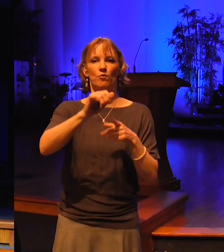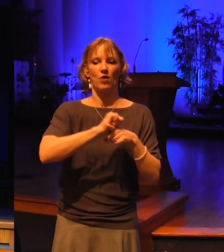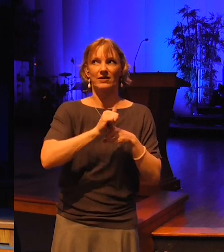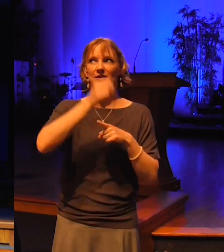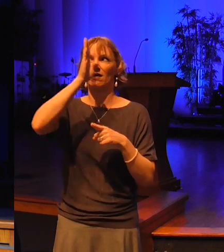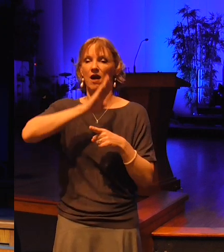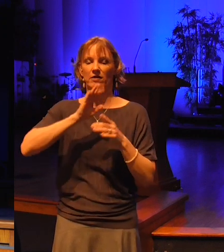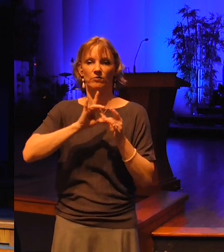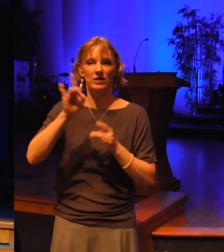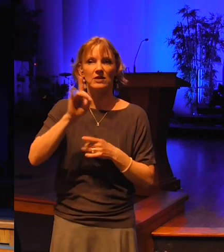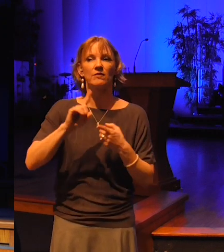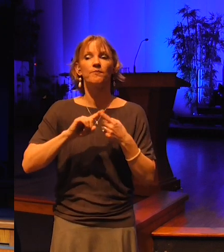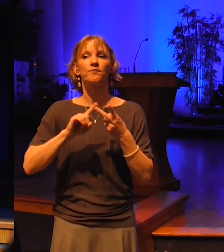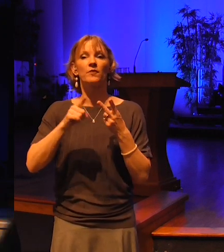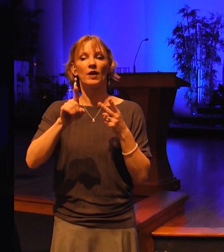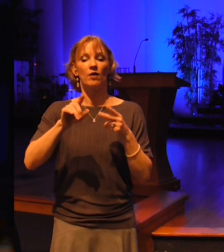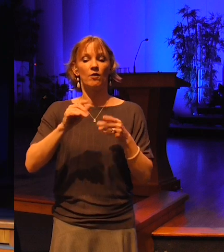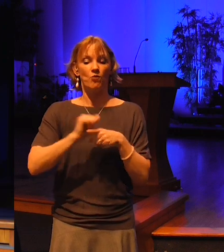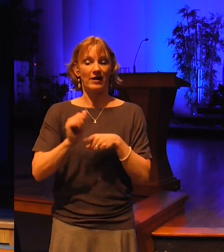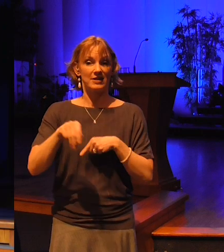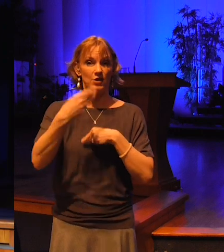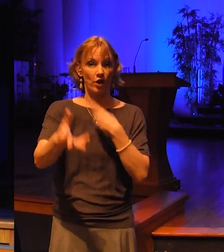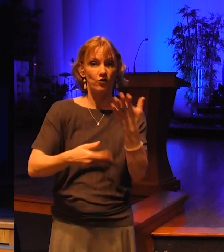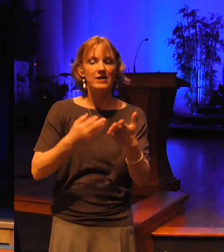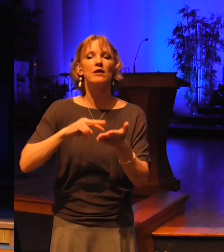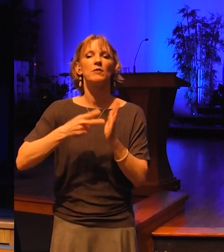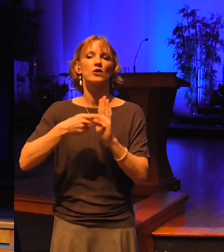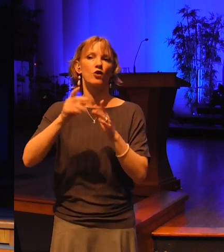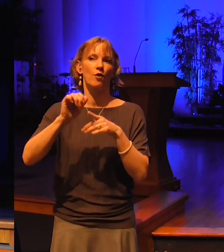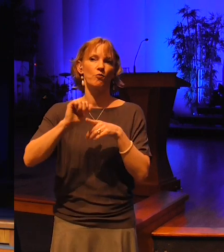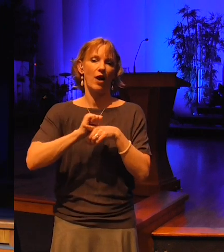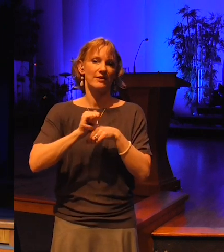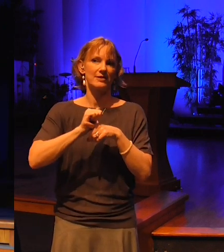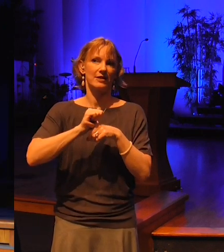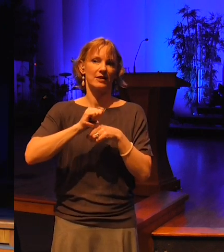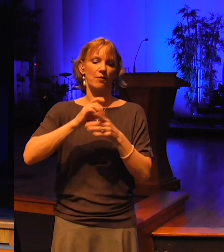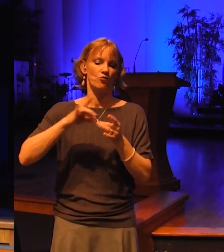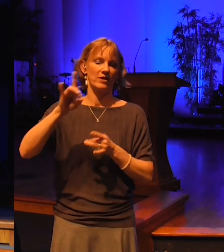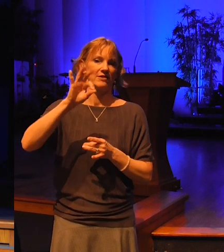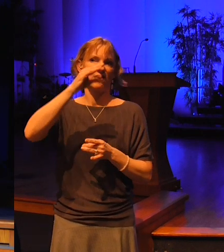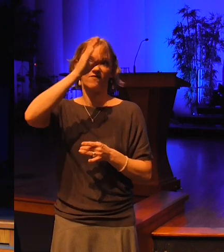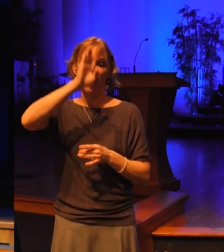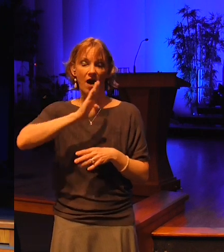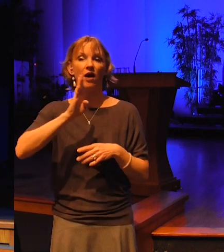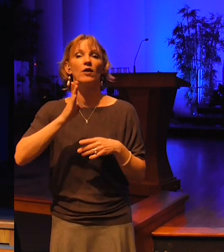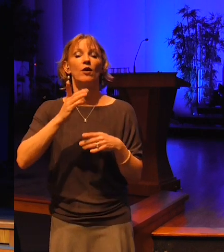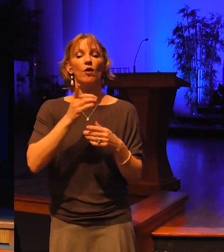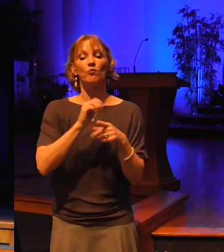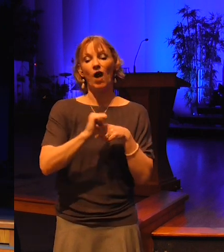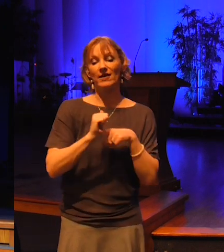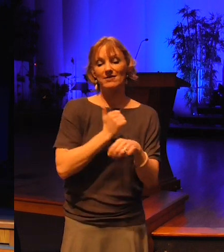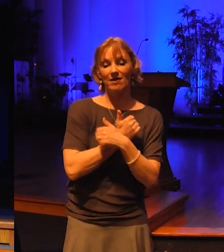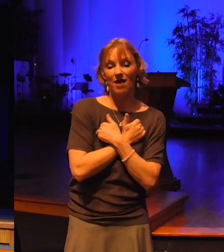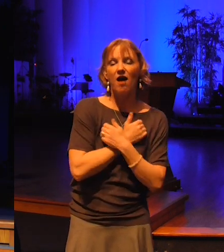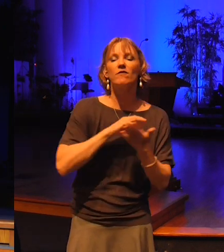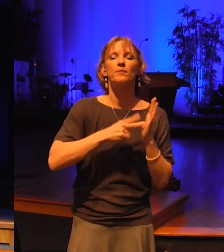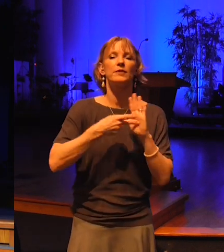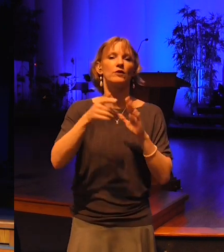you're practicing the presence of God when you're practicing love you're practicing the love of God